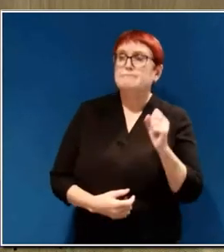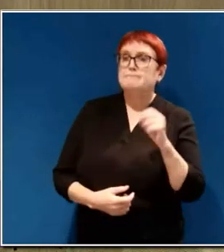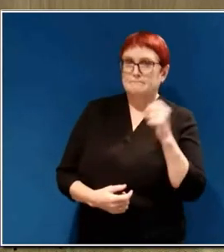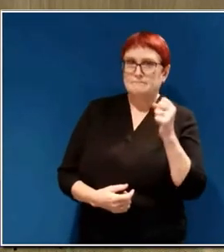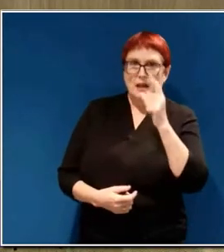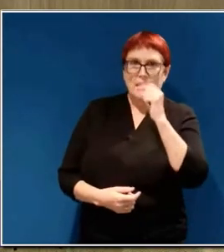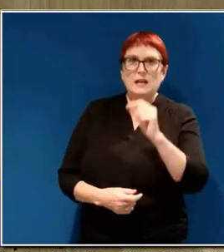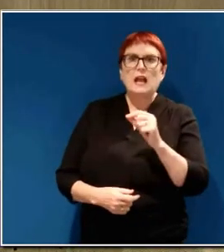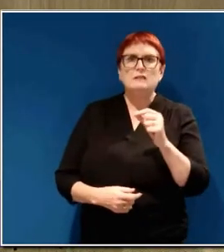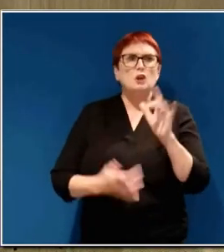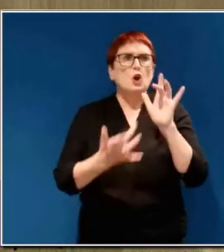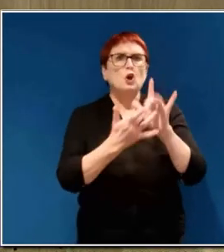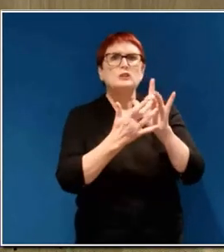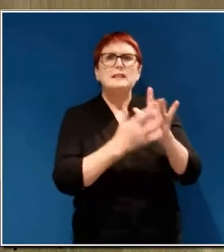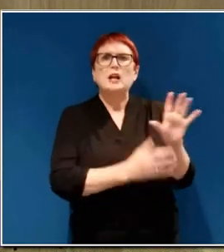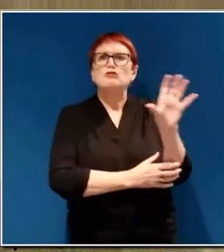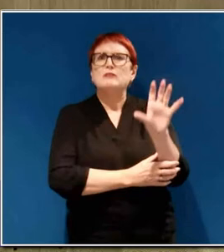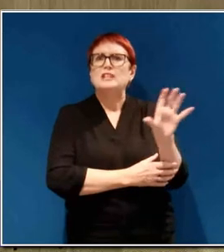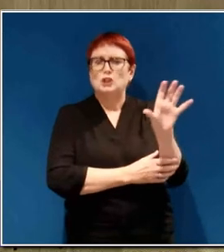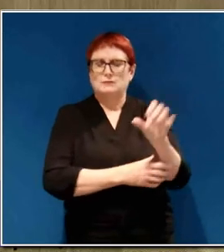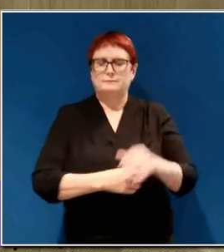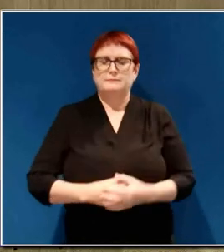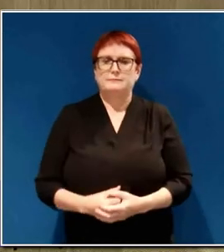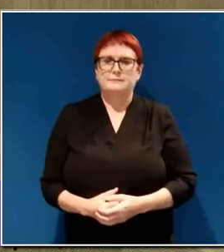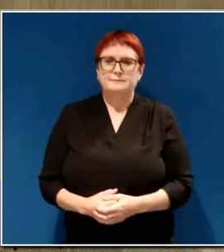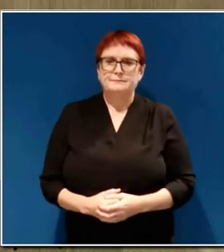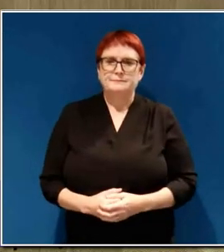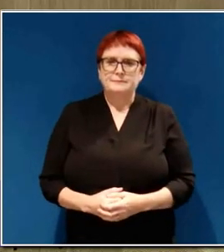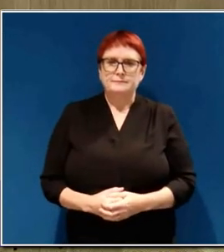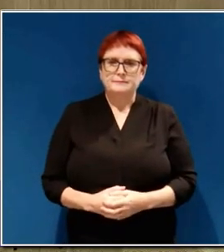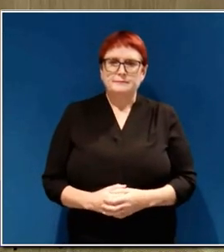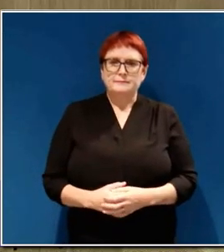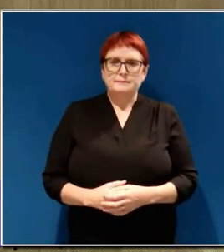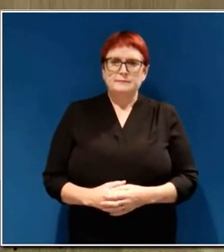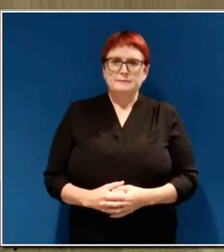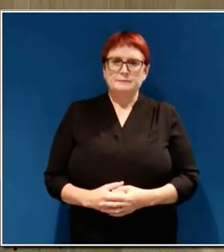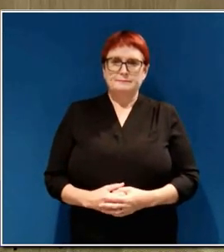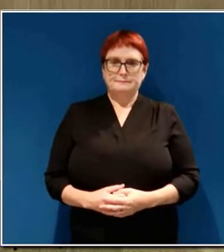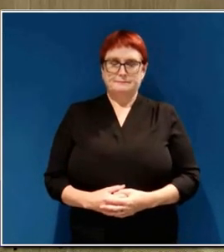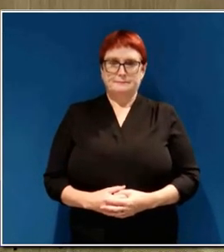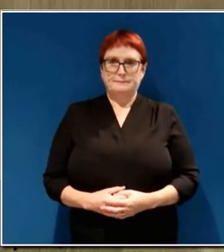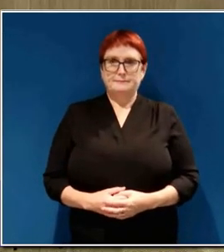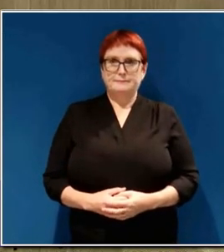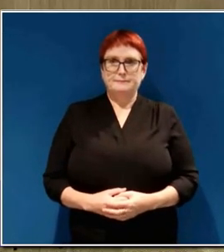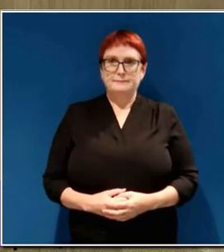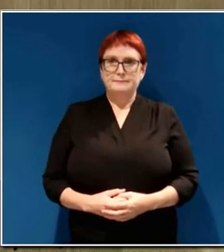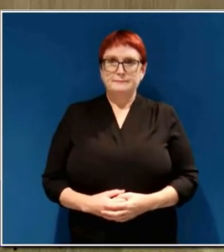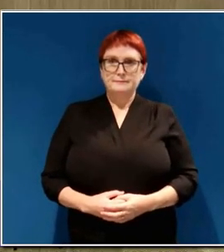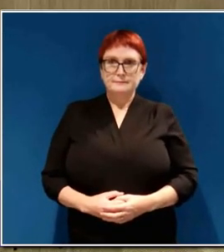Right, thank you. Thank you.